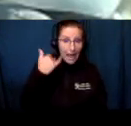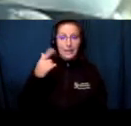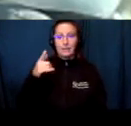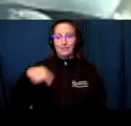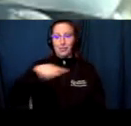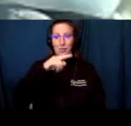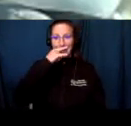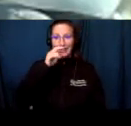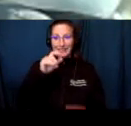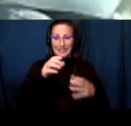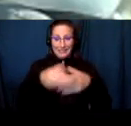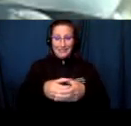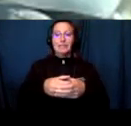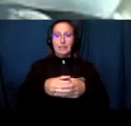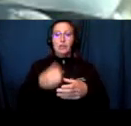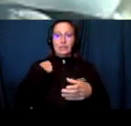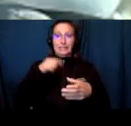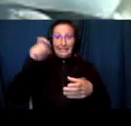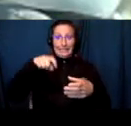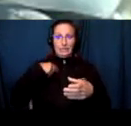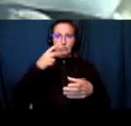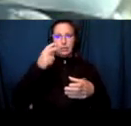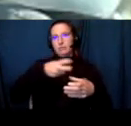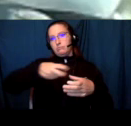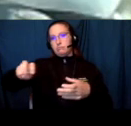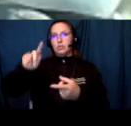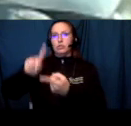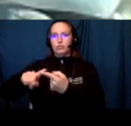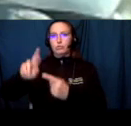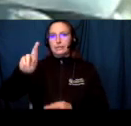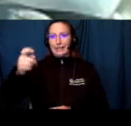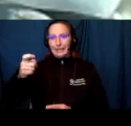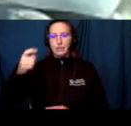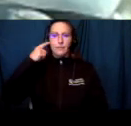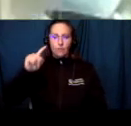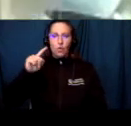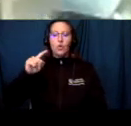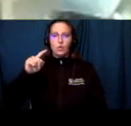to diagnostics by three months of age and enrolled in early intervention services by six